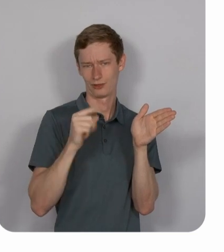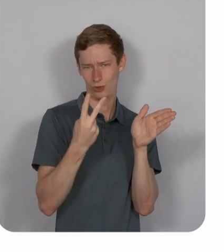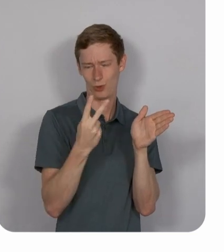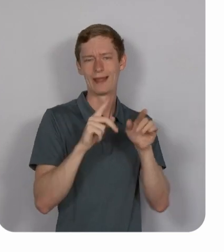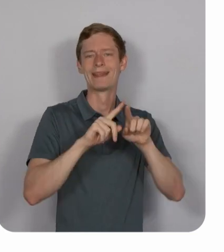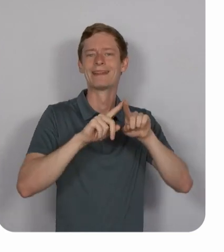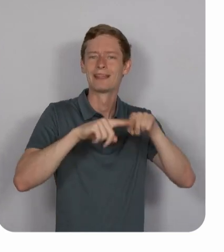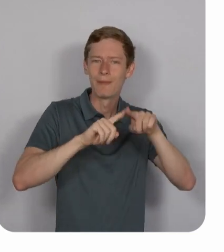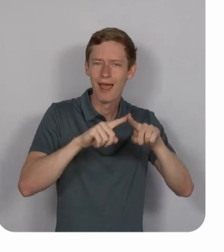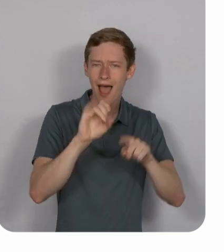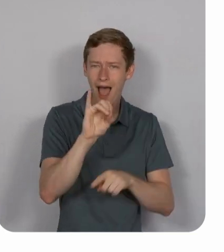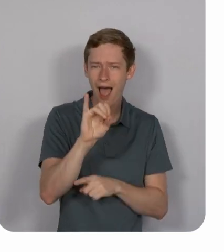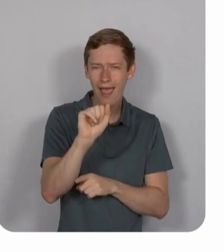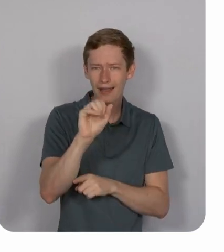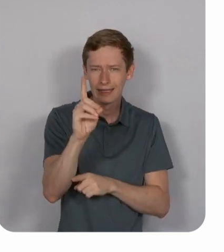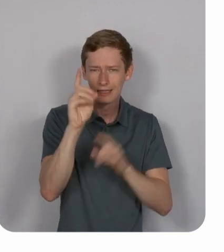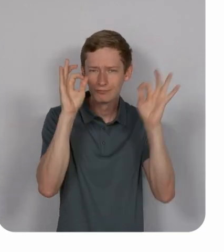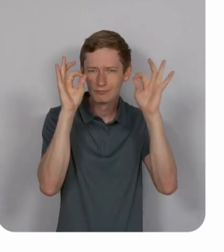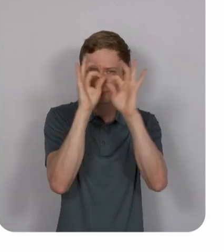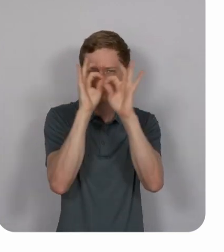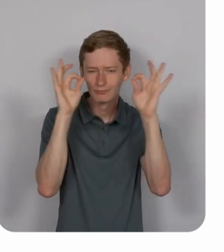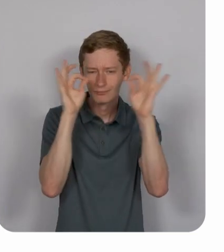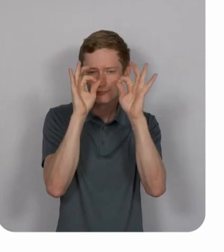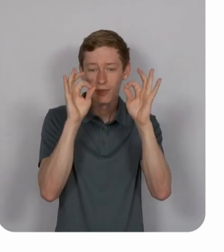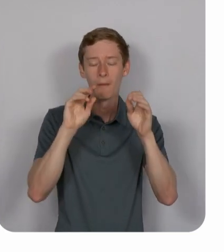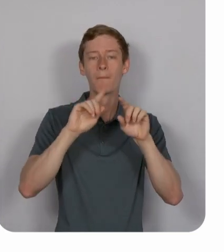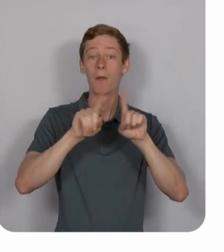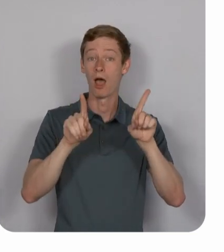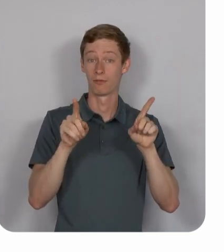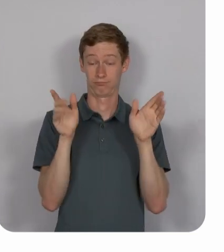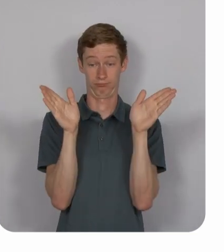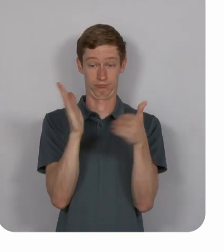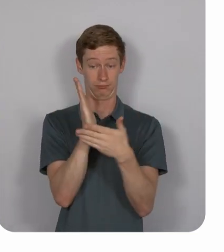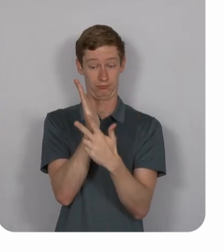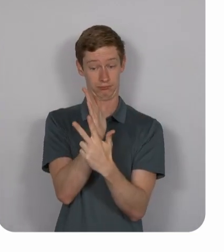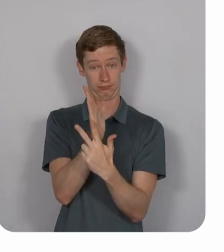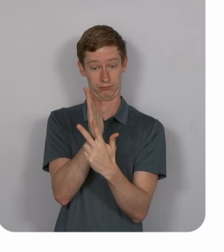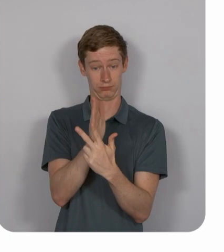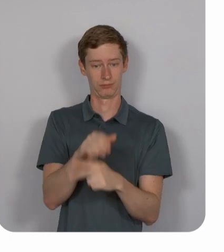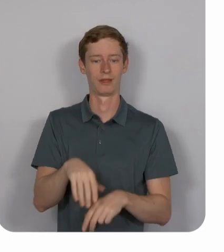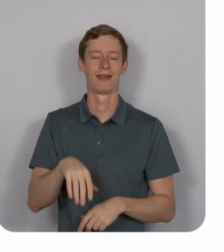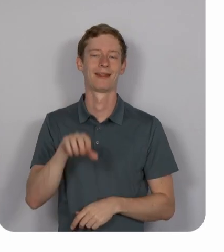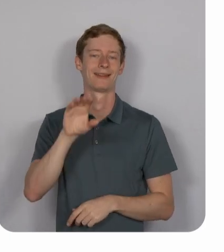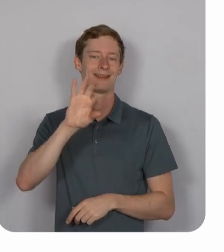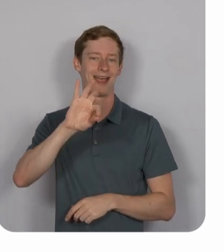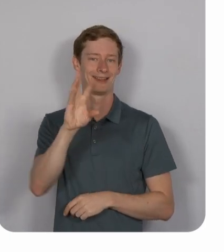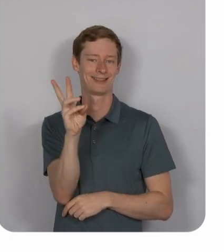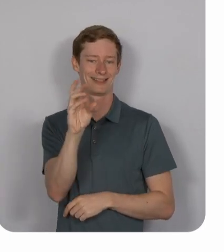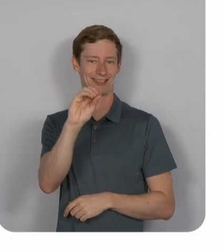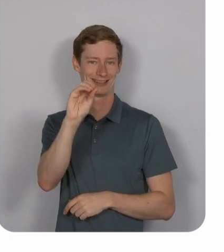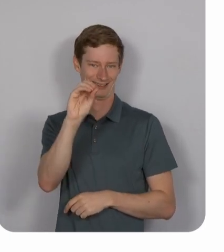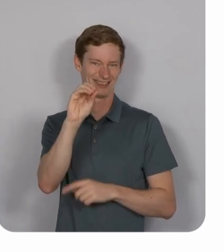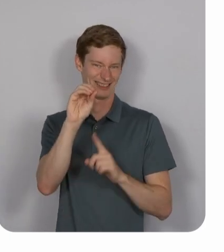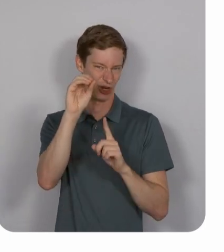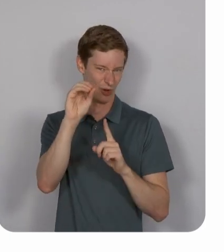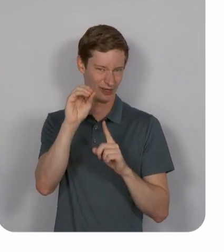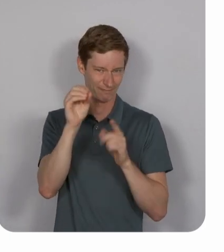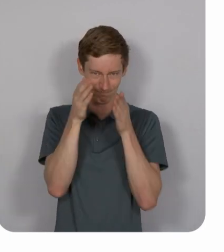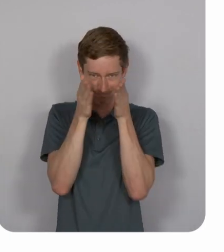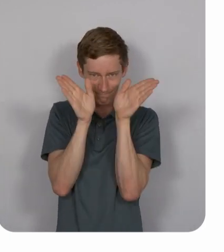but the middle setting is 96 degrees horizontal. On Quest 3, we’ve increased this to 110 degrees horizontal,